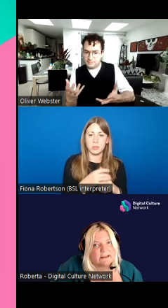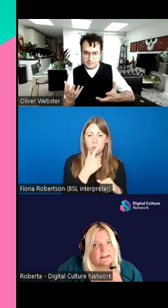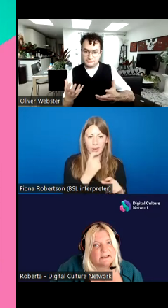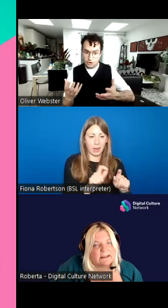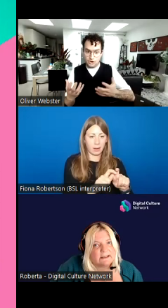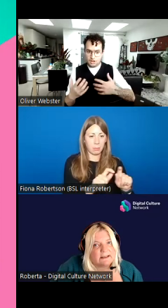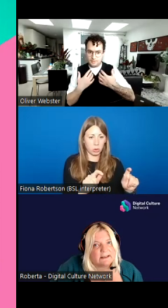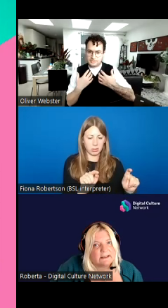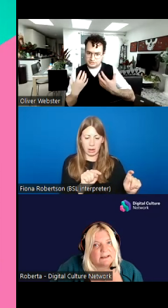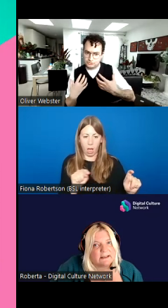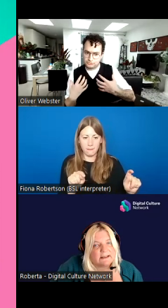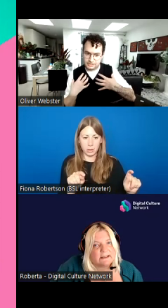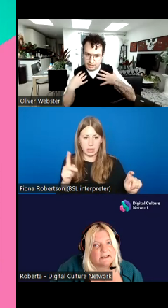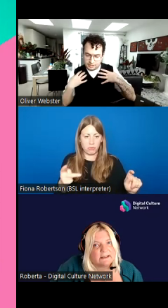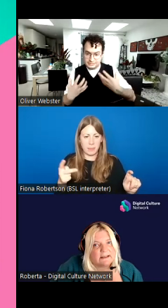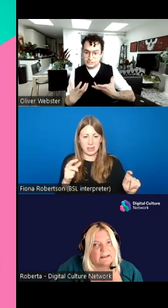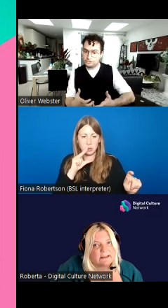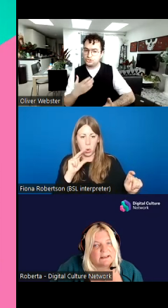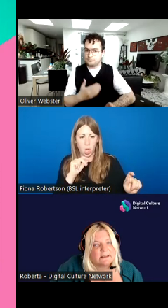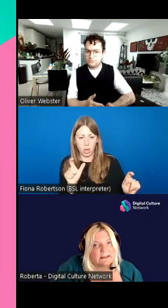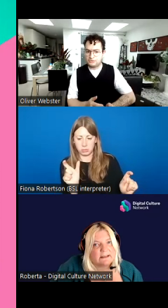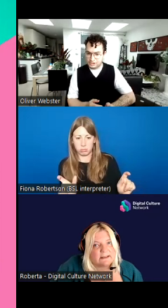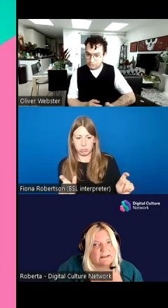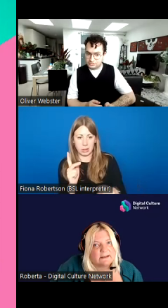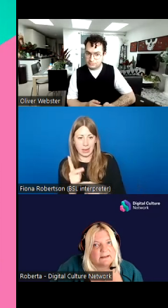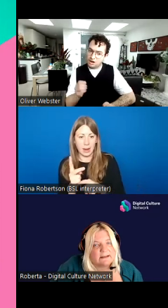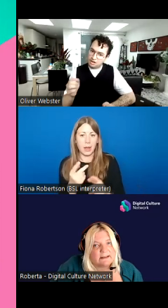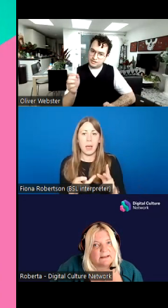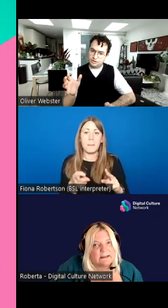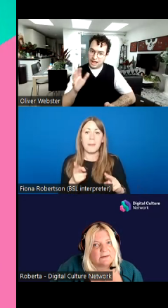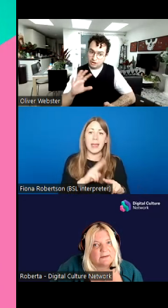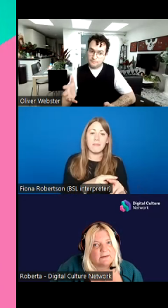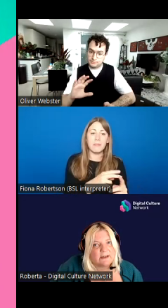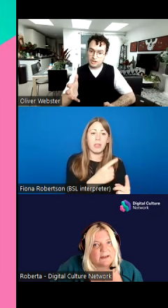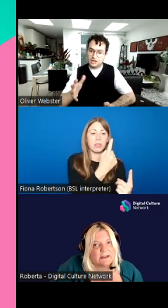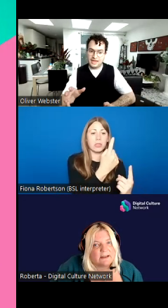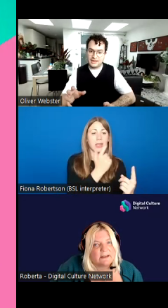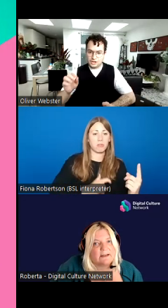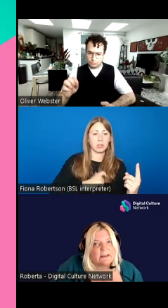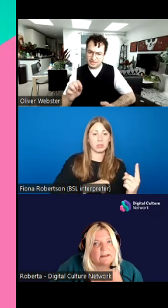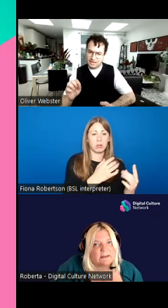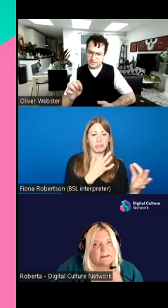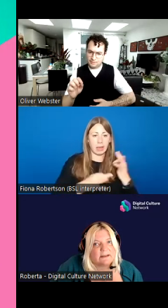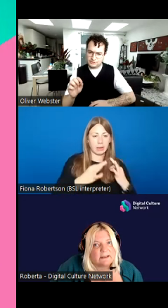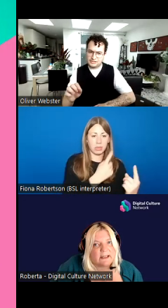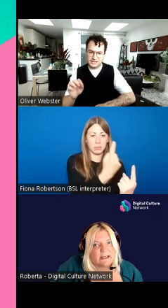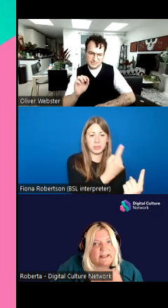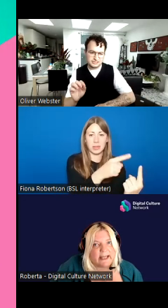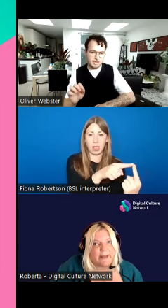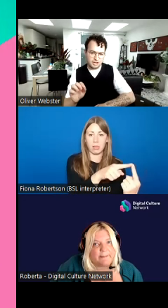If they've got a stuttering condition, you may want to check with them, how comfortable are they with that being represented in the subtitle?